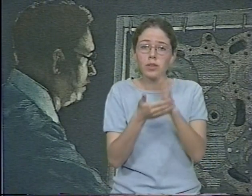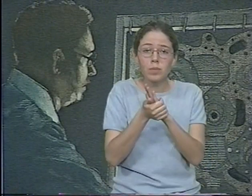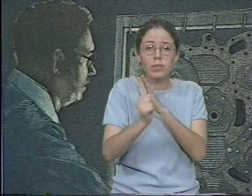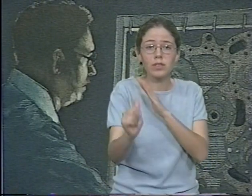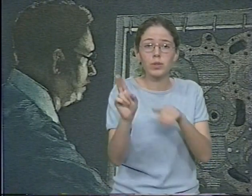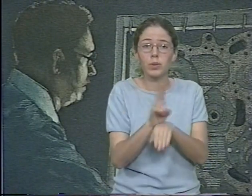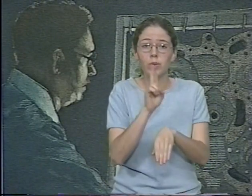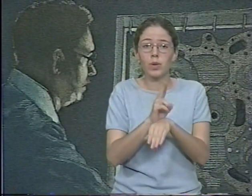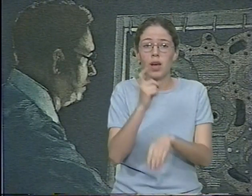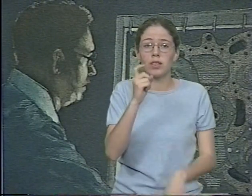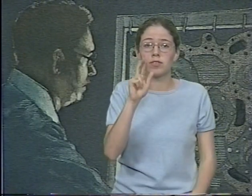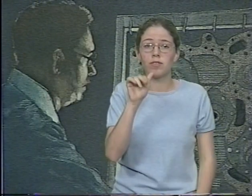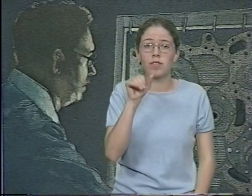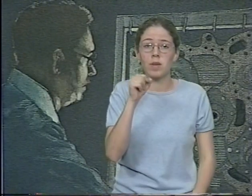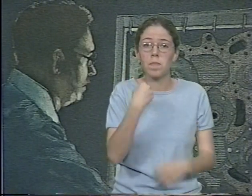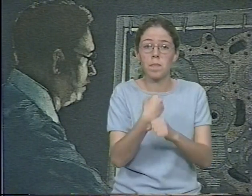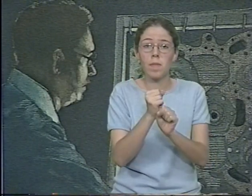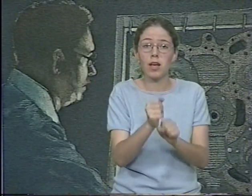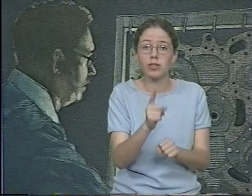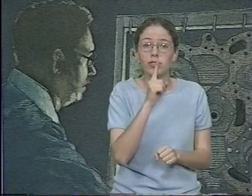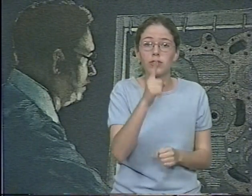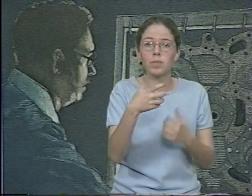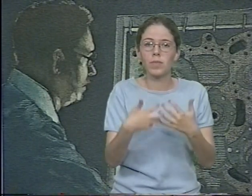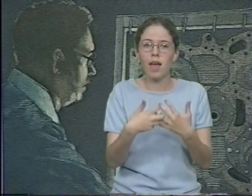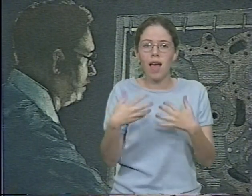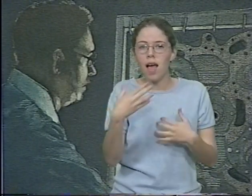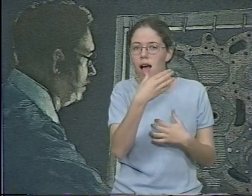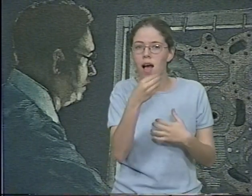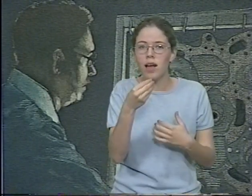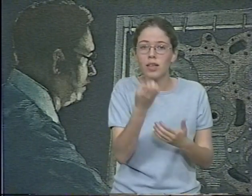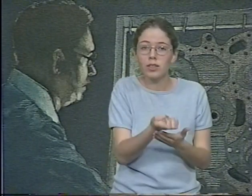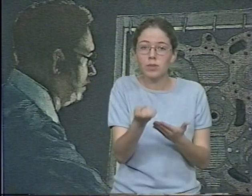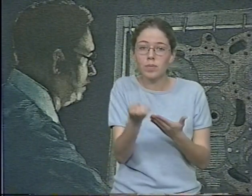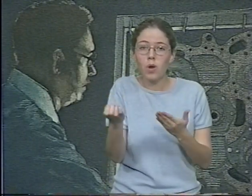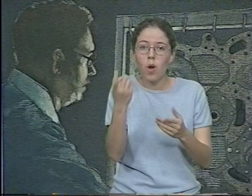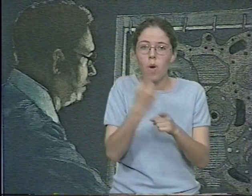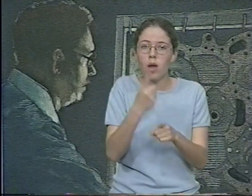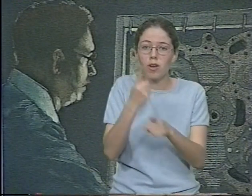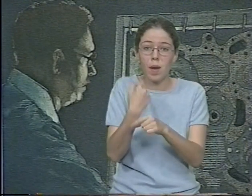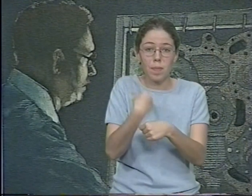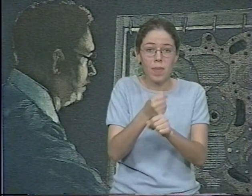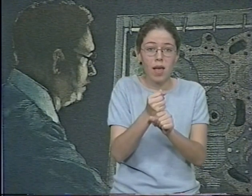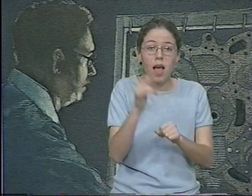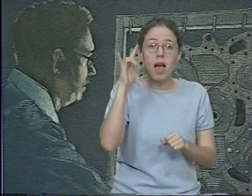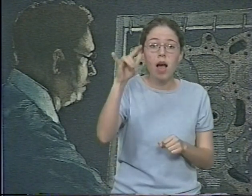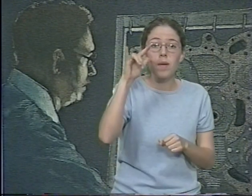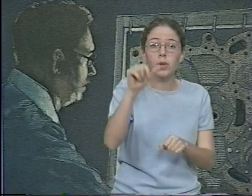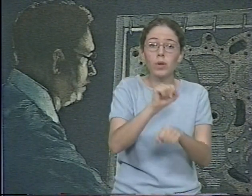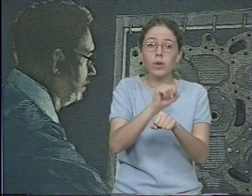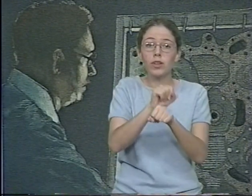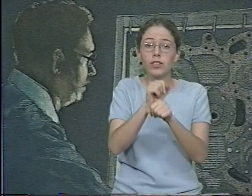Today art experts study paintings with them to be sure the paintings are not fakes.